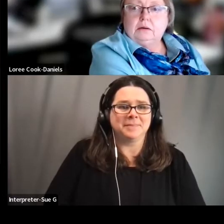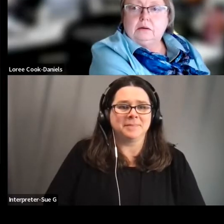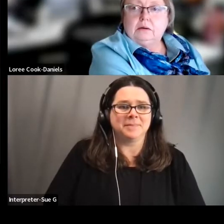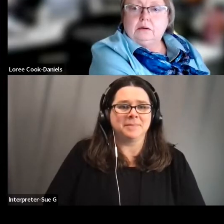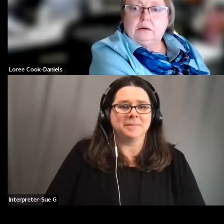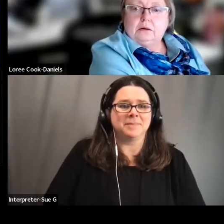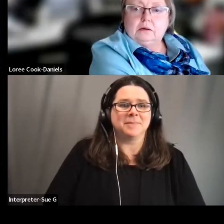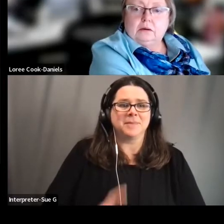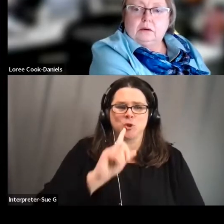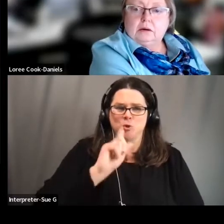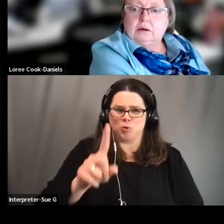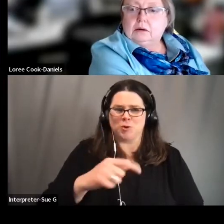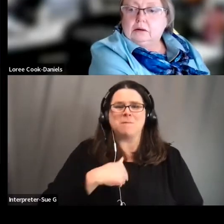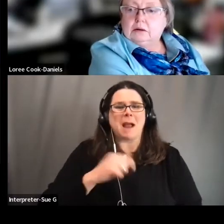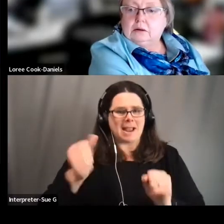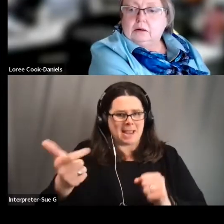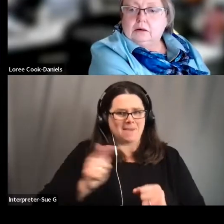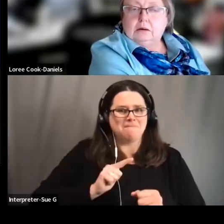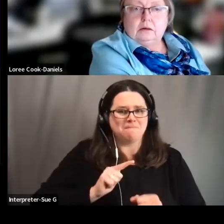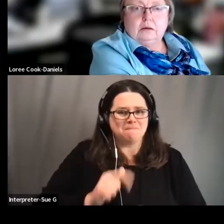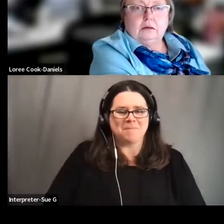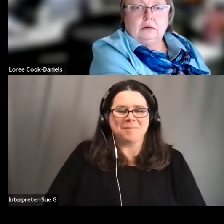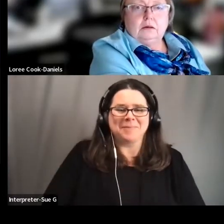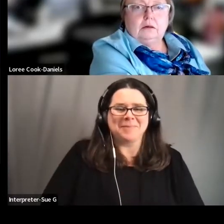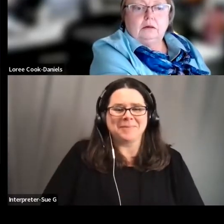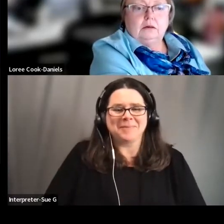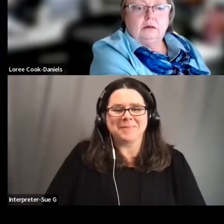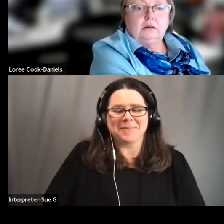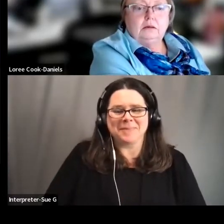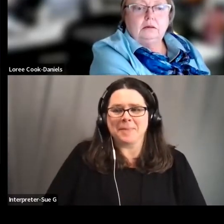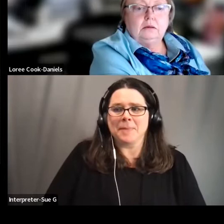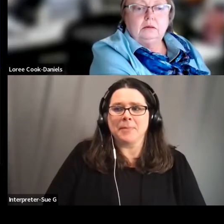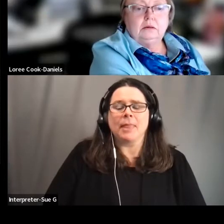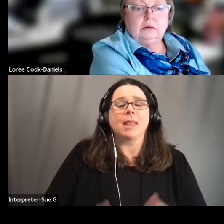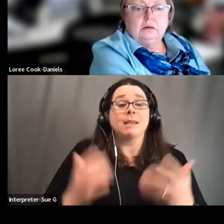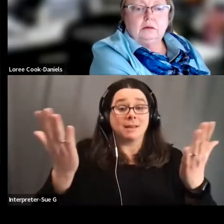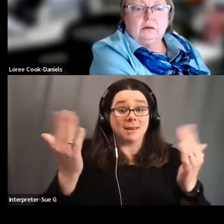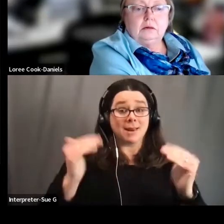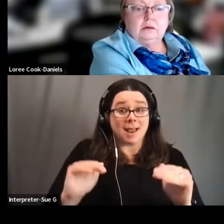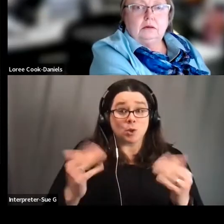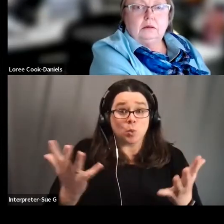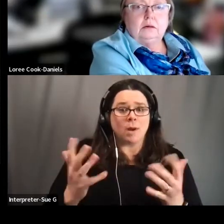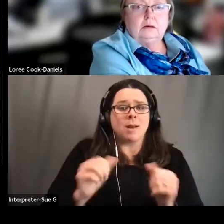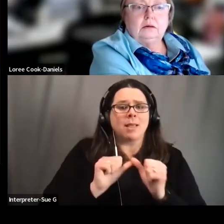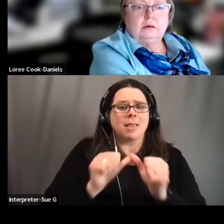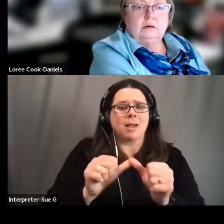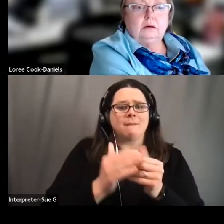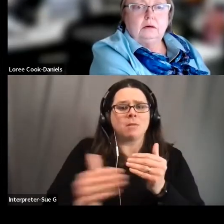Sure, I can go from here. So we're gonna move next into lifelong violence and health disparities.